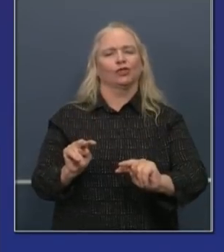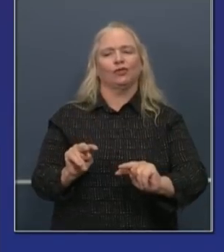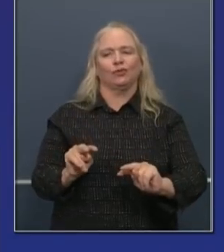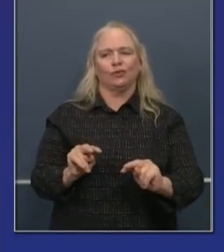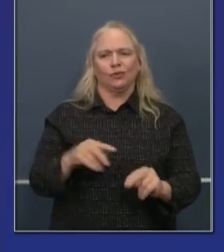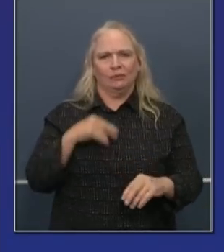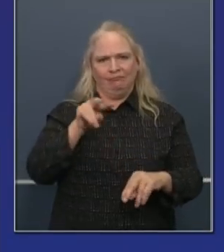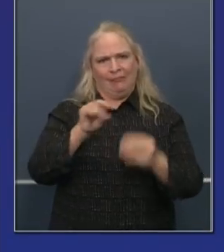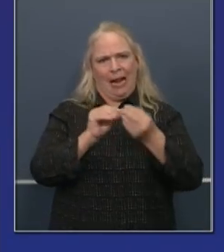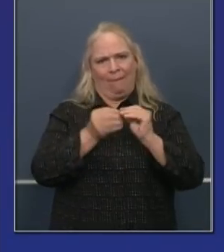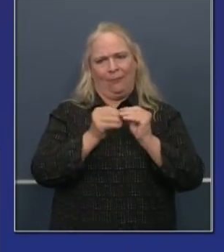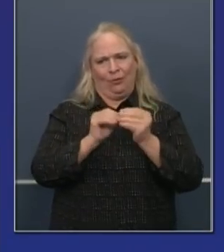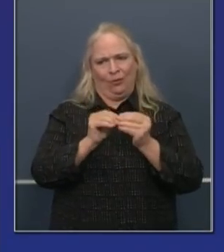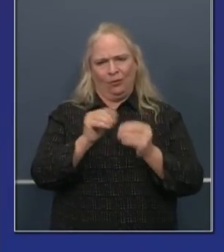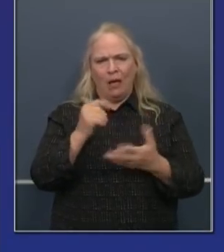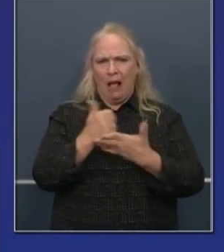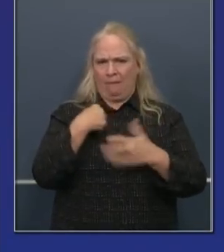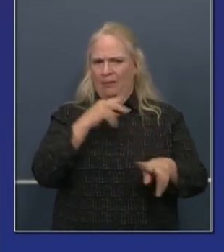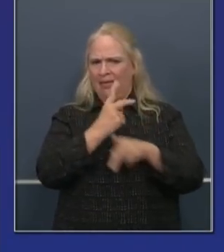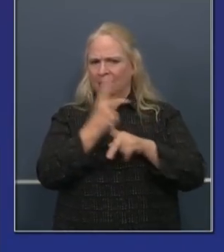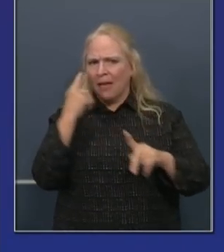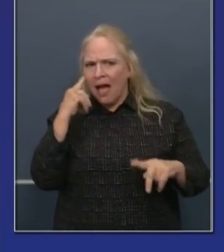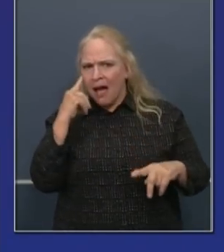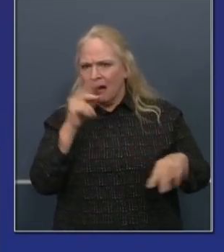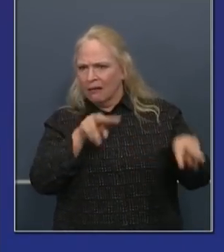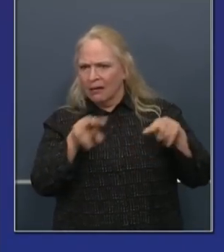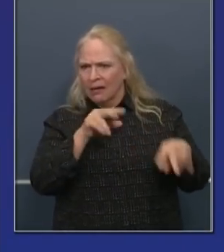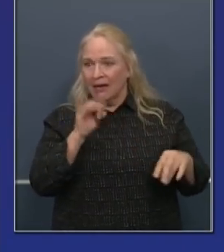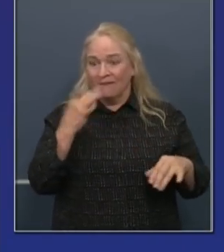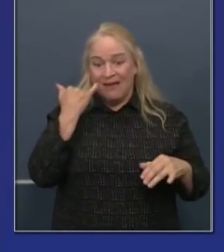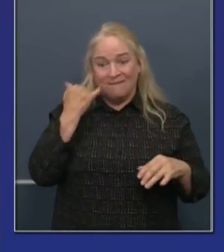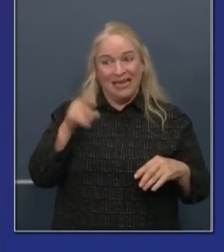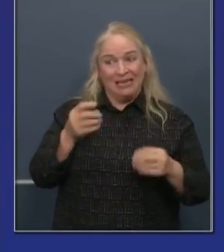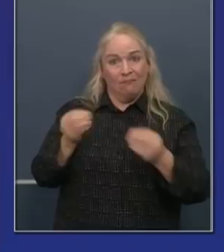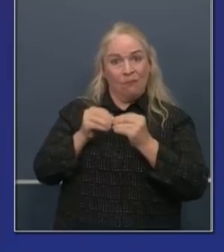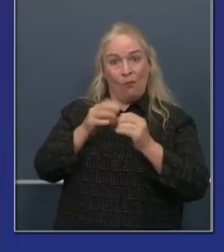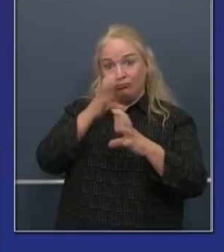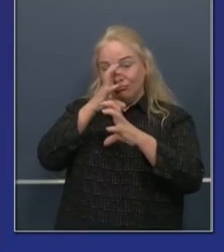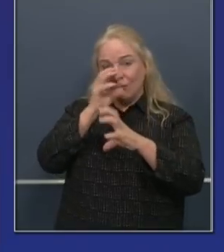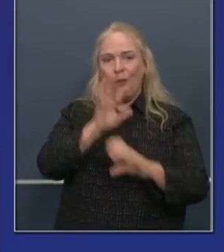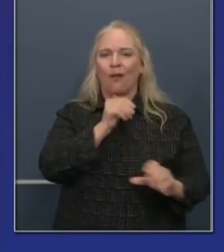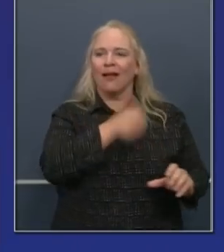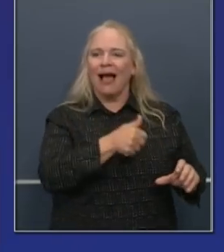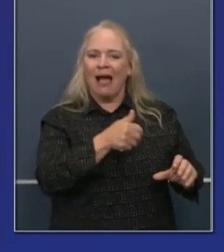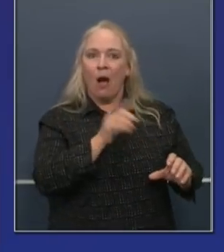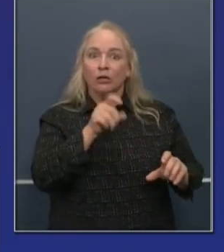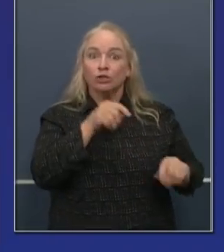ATTENTION TO THE DATA THEN BEARS A CONSEQUENCE AND THE CONSEQUENCE BEING THE DATA DRIVING THE DECISION TO UTILIZE